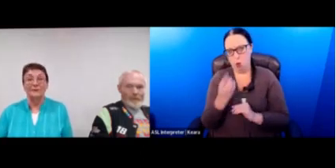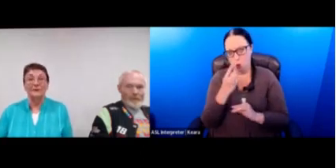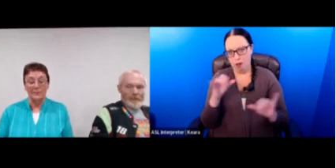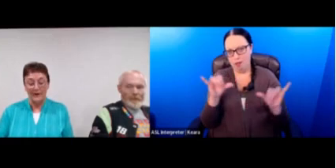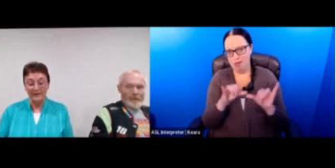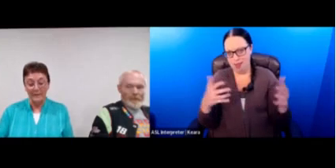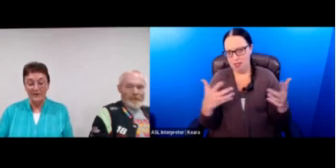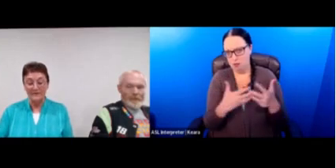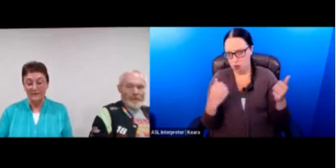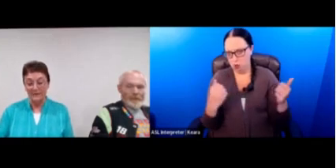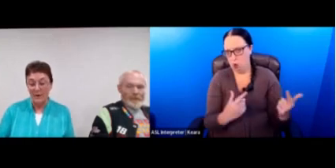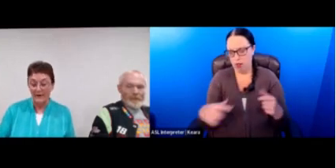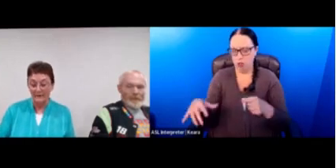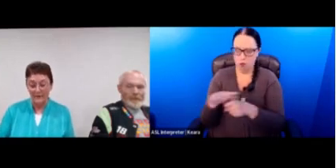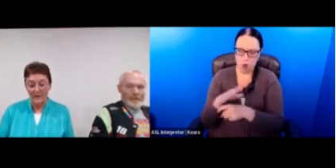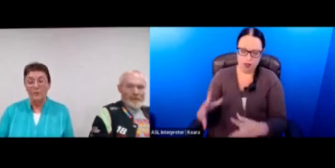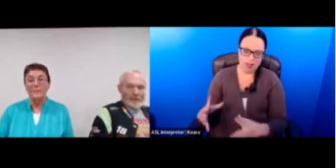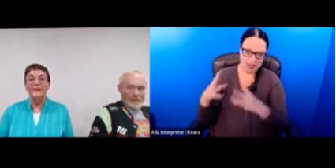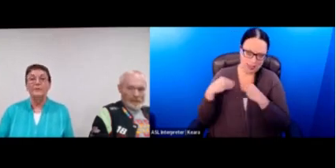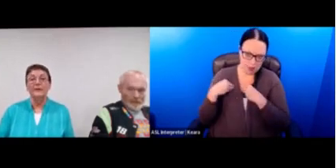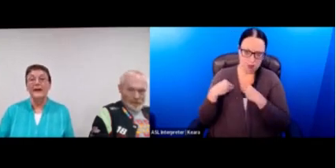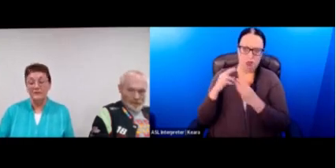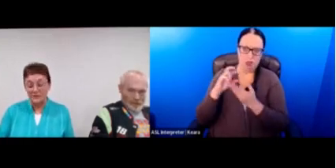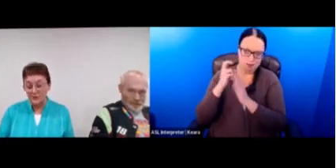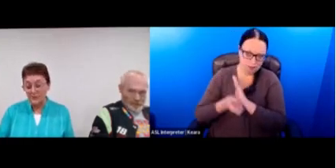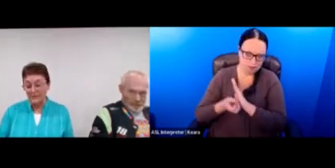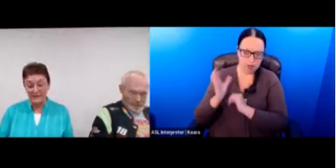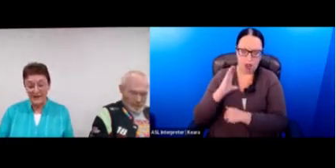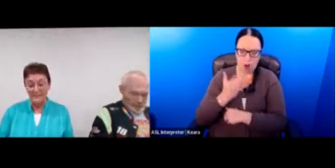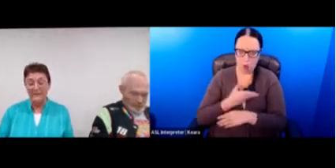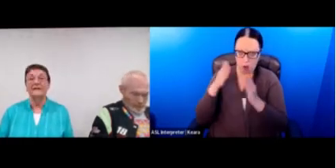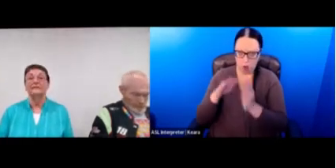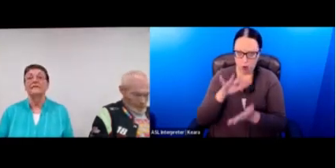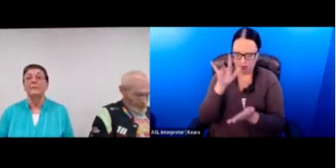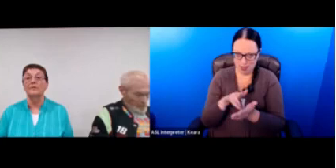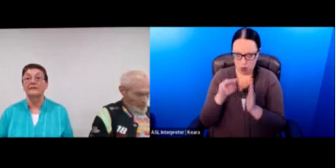fully embrace our person centered model where people could actually choose the type and level of support they